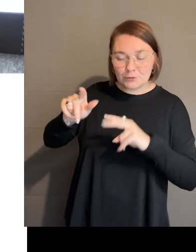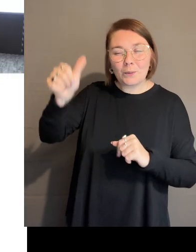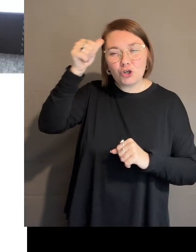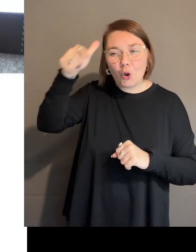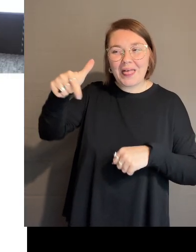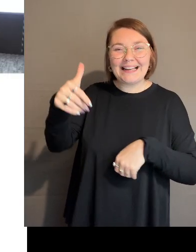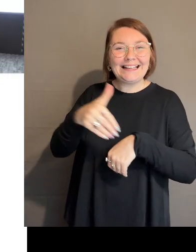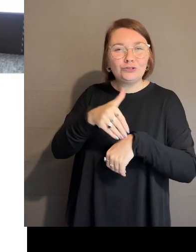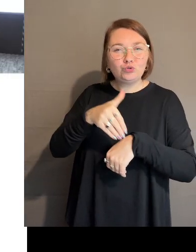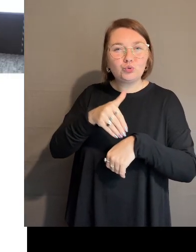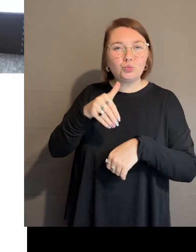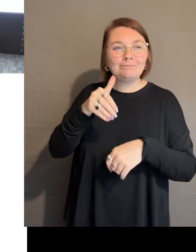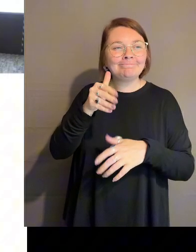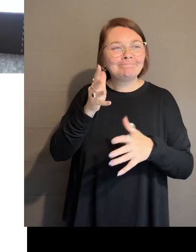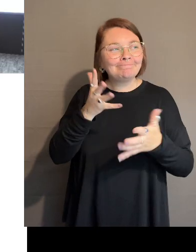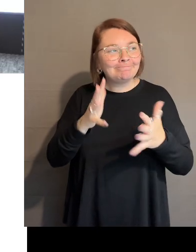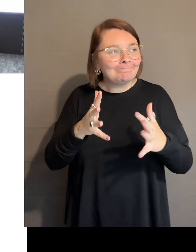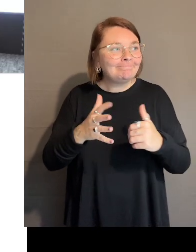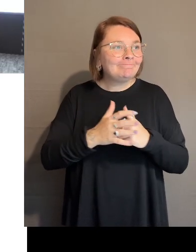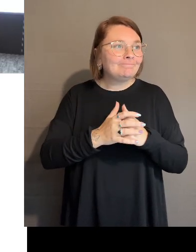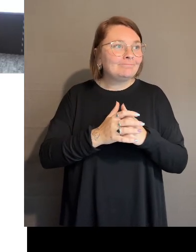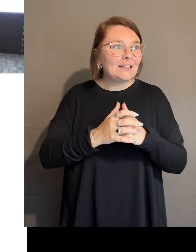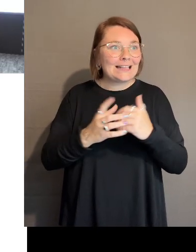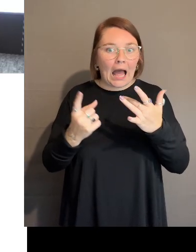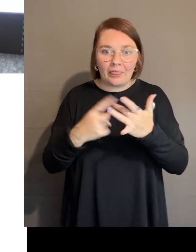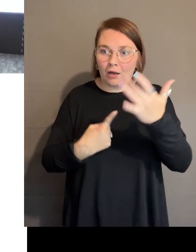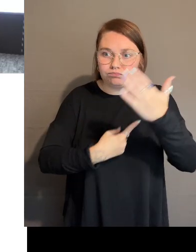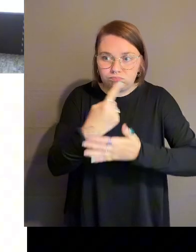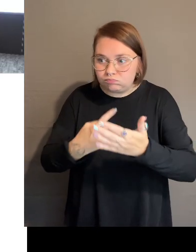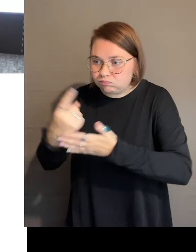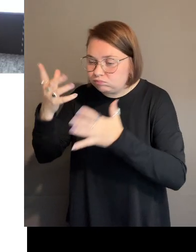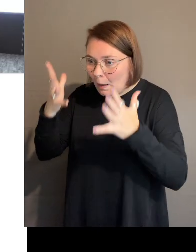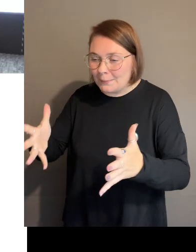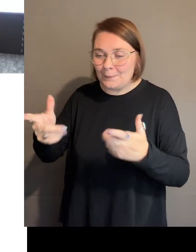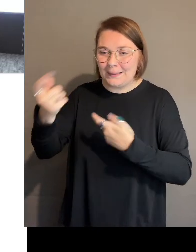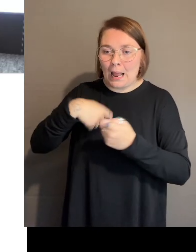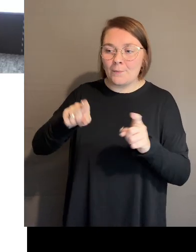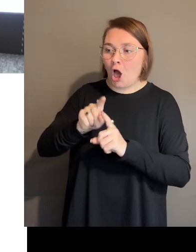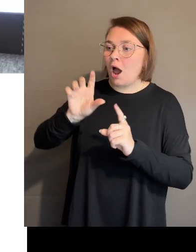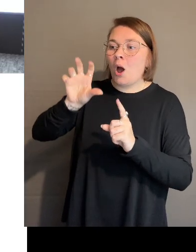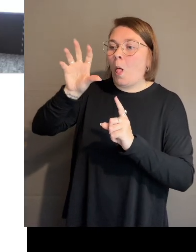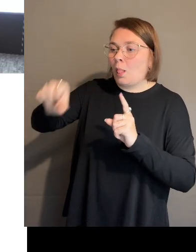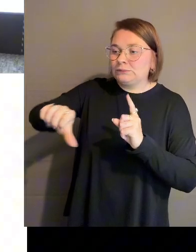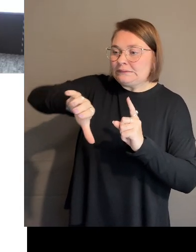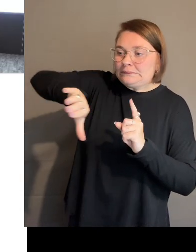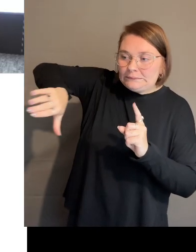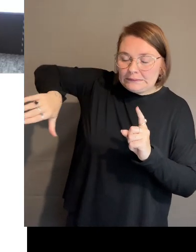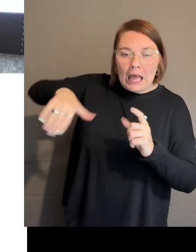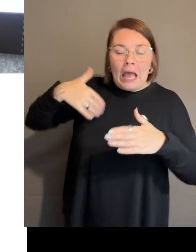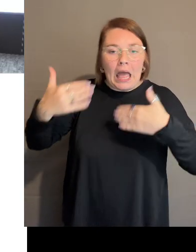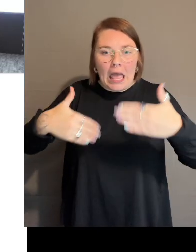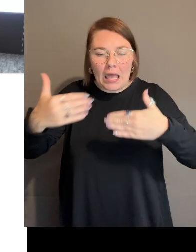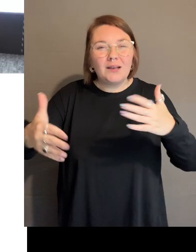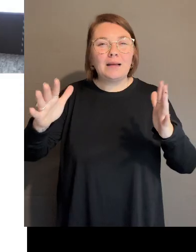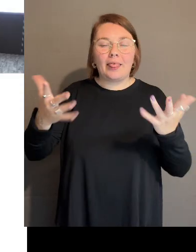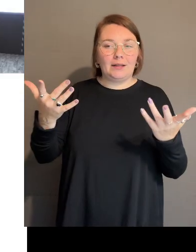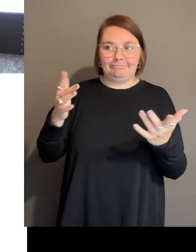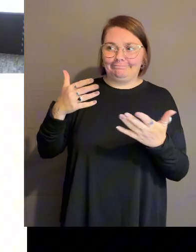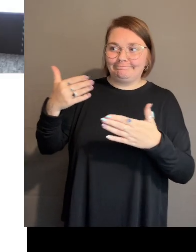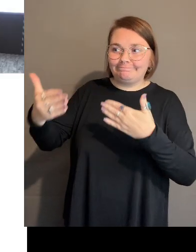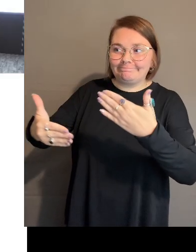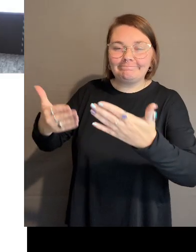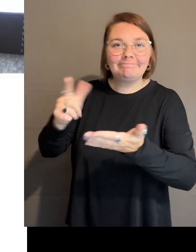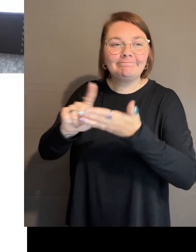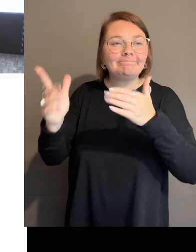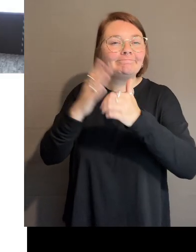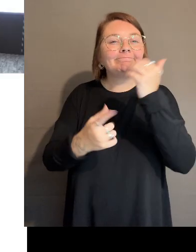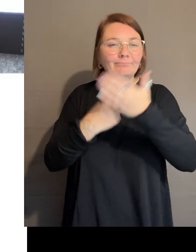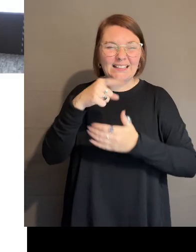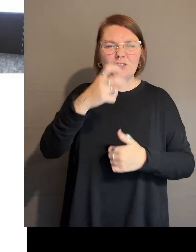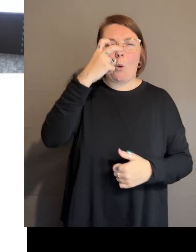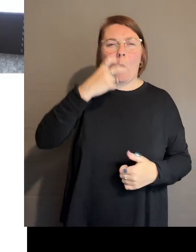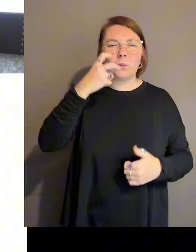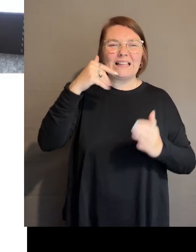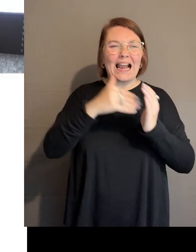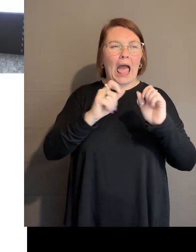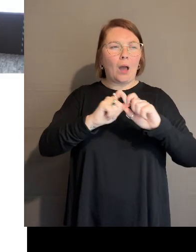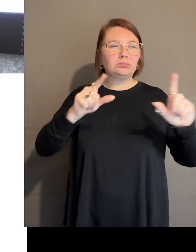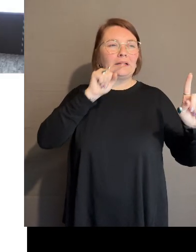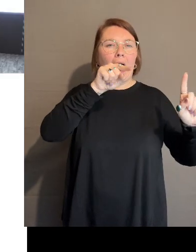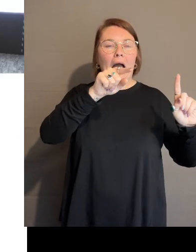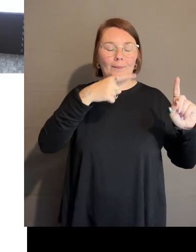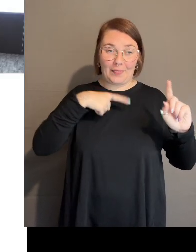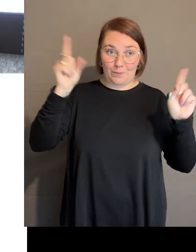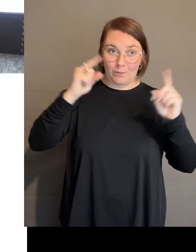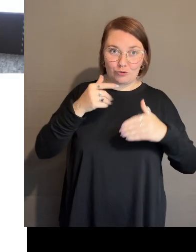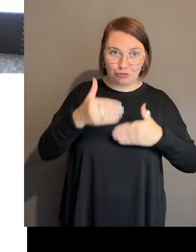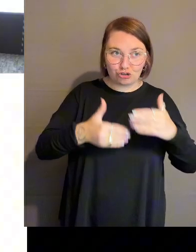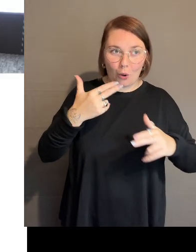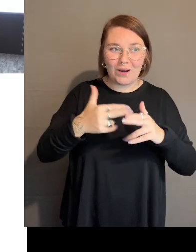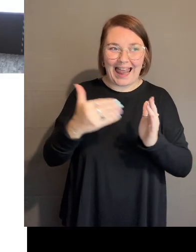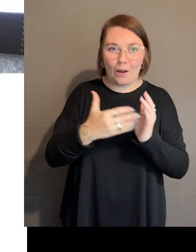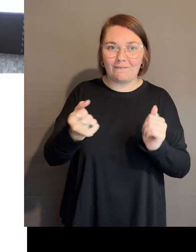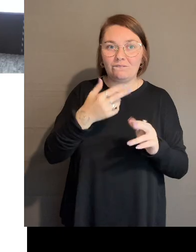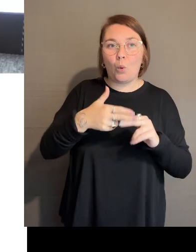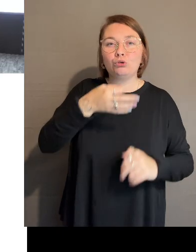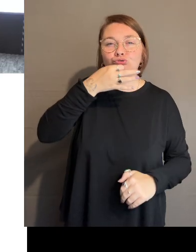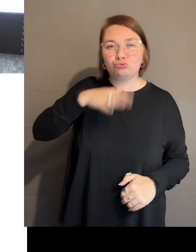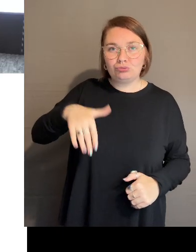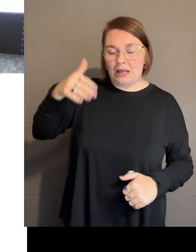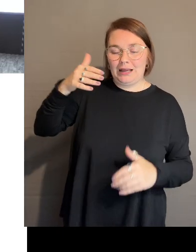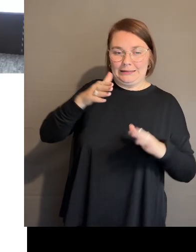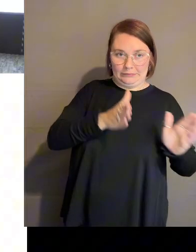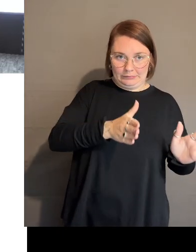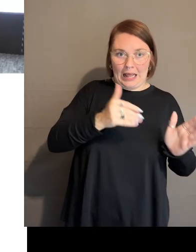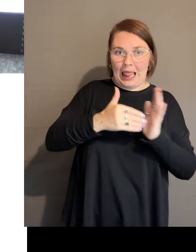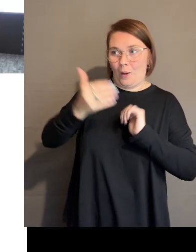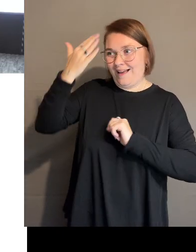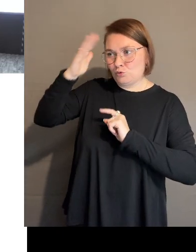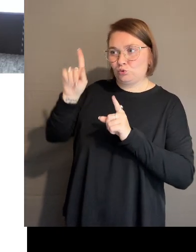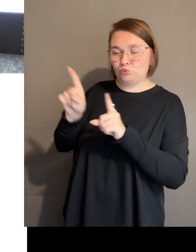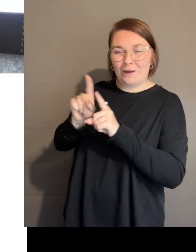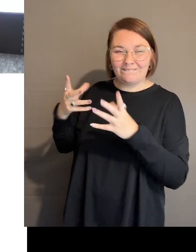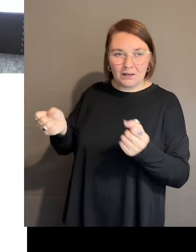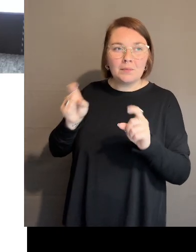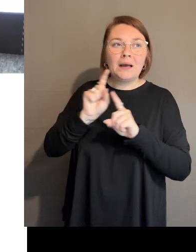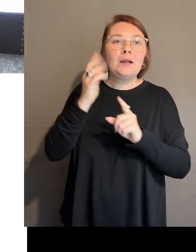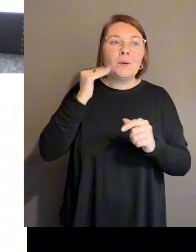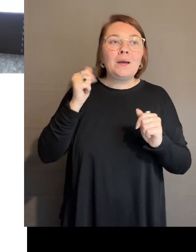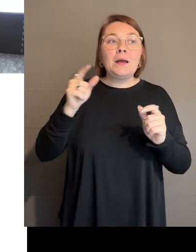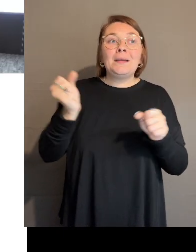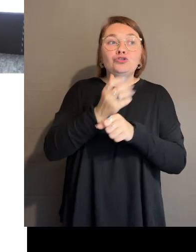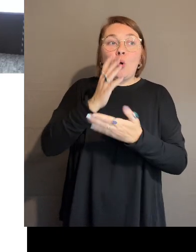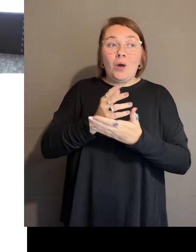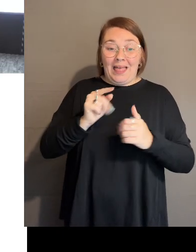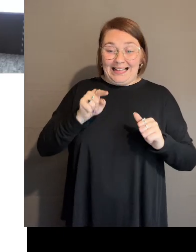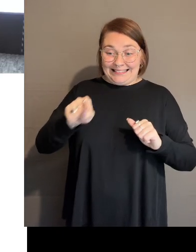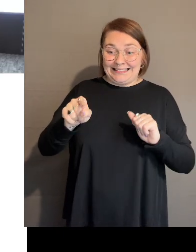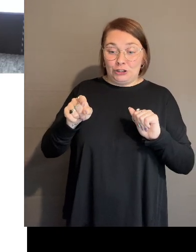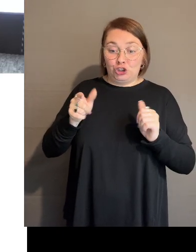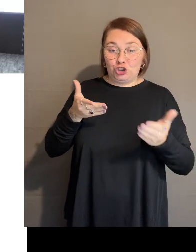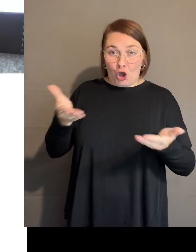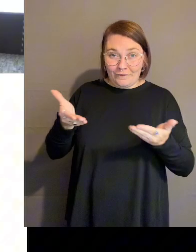just sort of… so many other things going on a lot of times, so it kind of gets put to the side. This is an older version, because at this point, we're also having a protocol for adults, but basically what we're asking is that the habilitation services offer the families